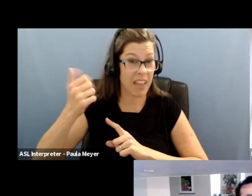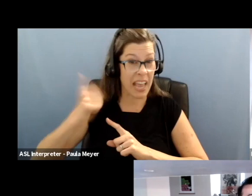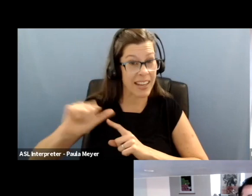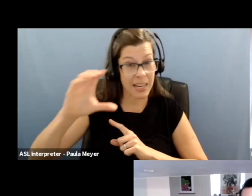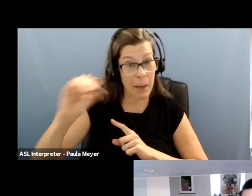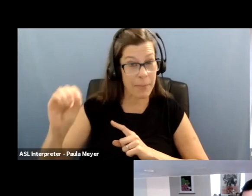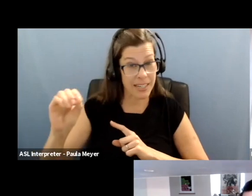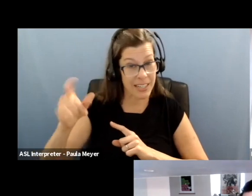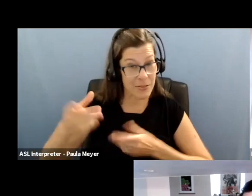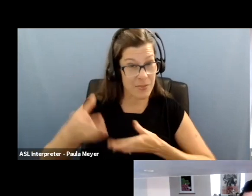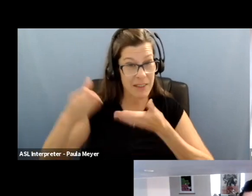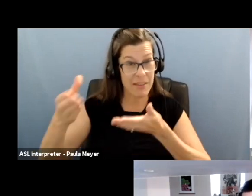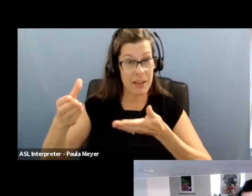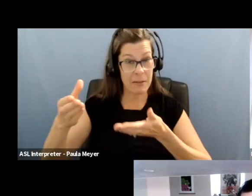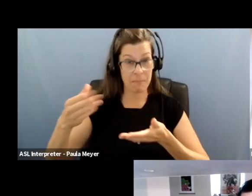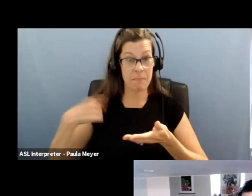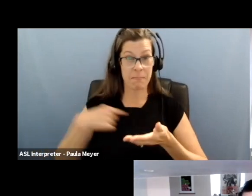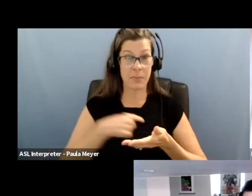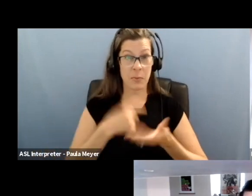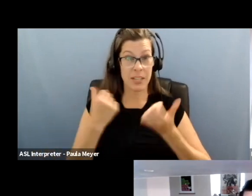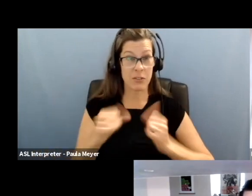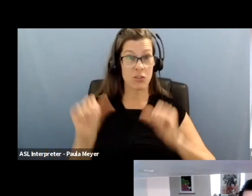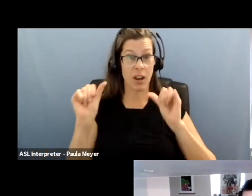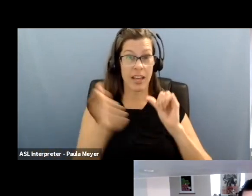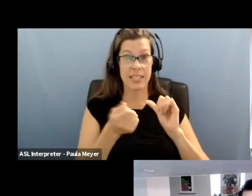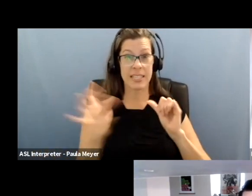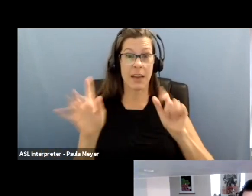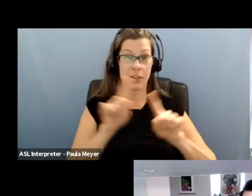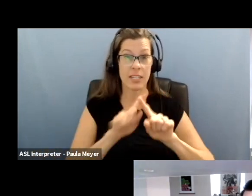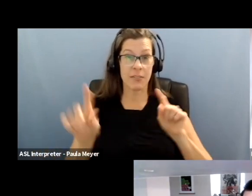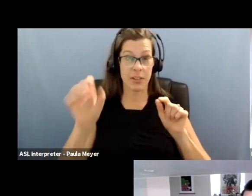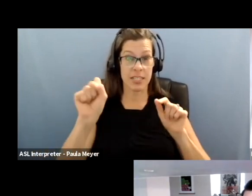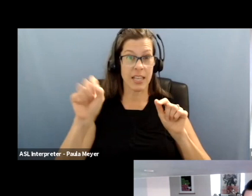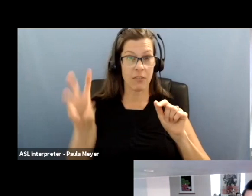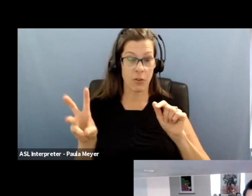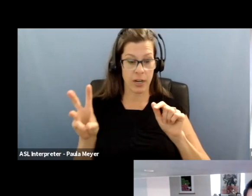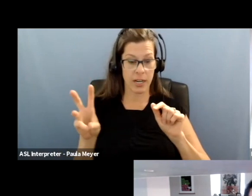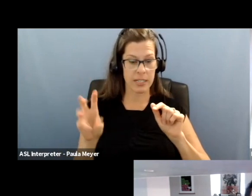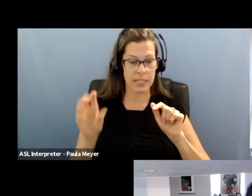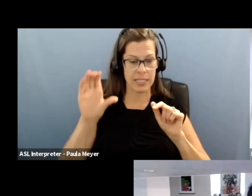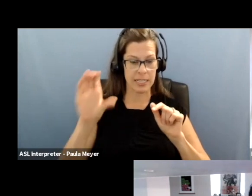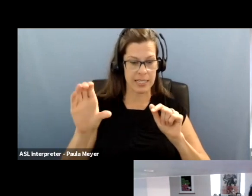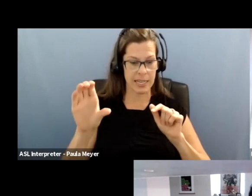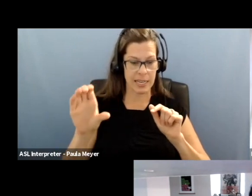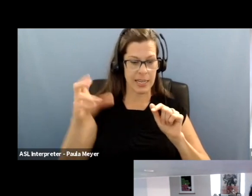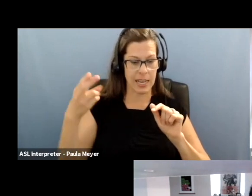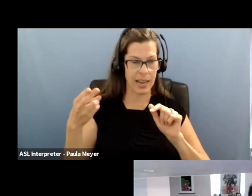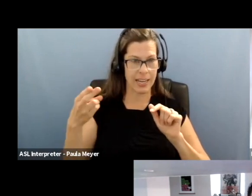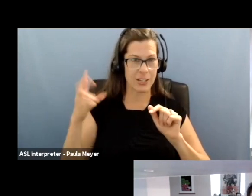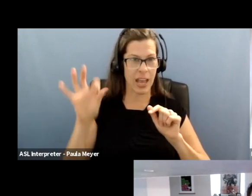We've tried a couple of different softwares at CHF, and we found that really none of them are perfect.